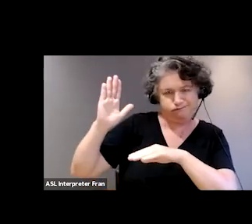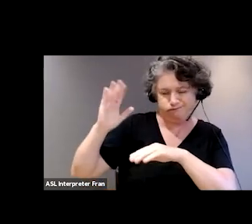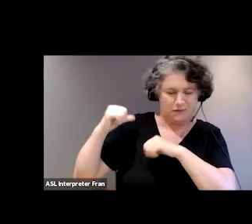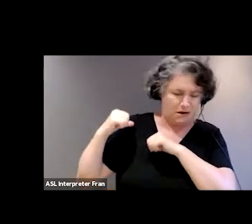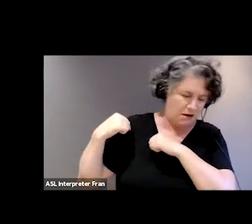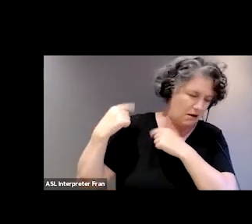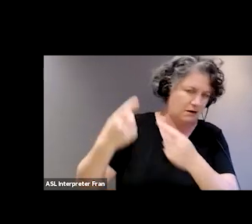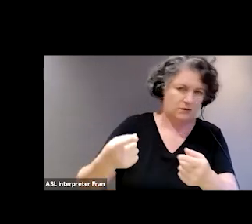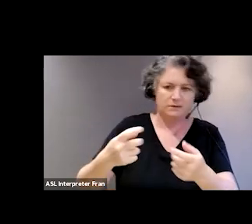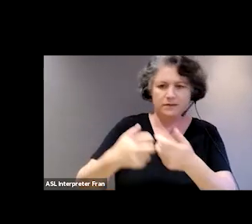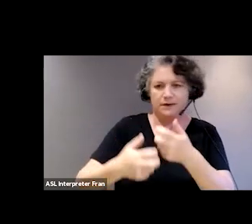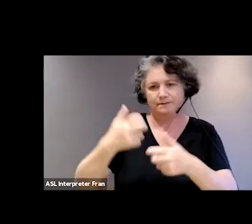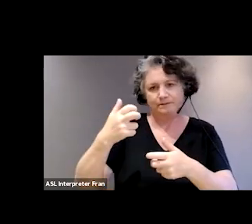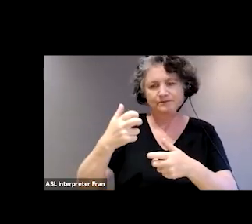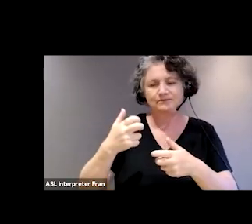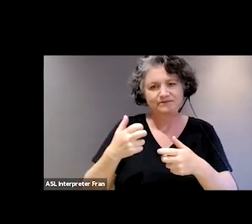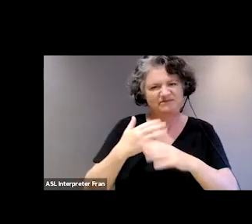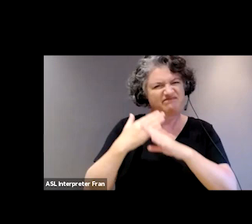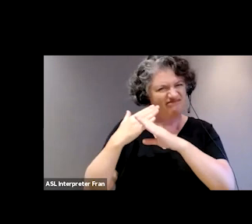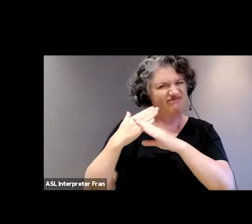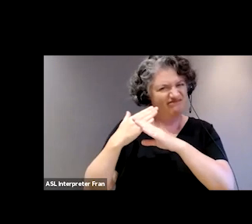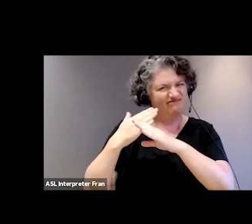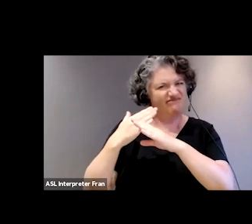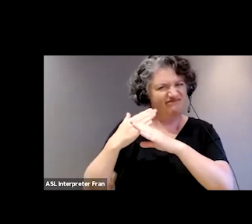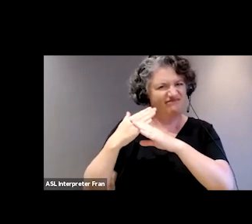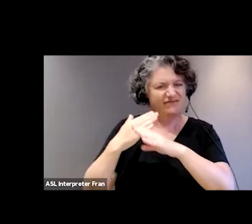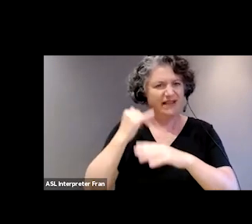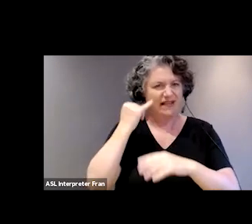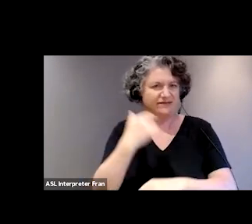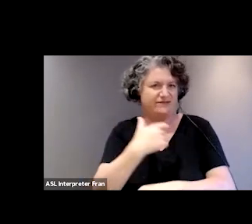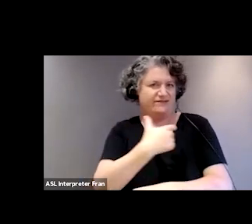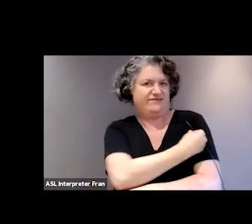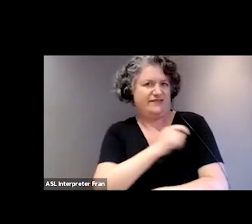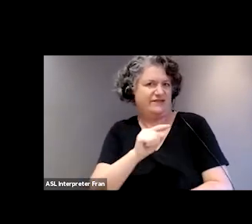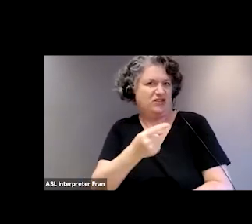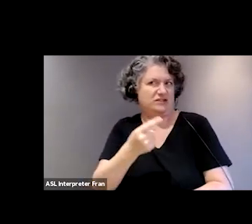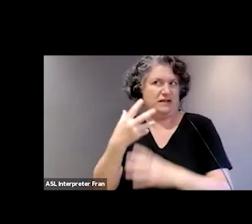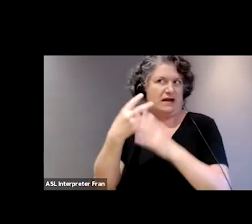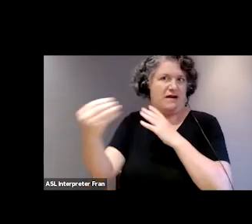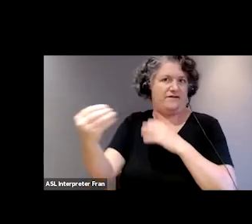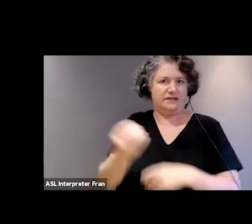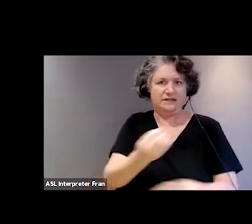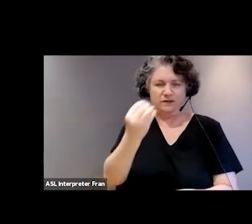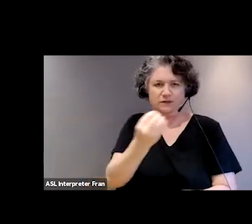» WENDY PORCH: That's a great question, again I'm going to defer to Jess and Jennifer. Have you heard this from other folks?